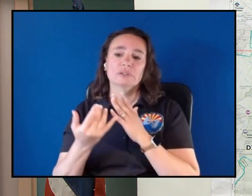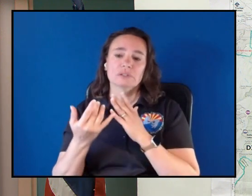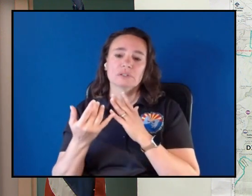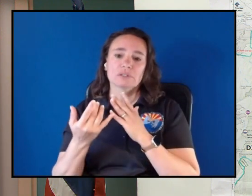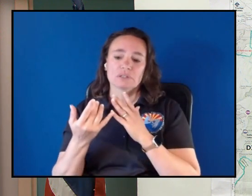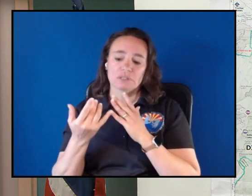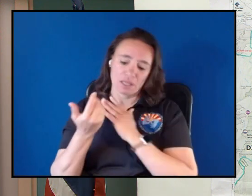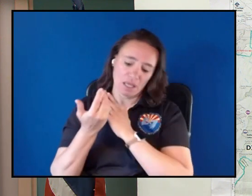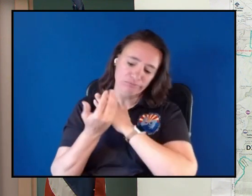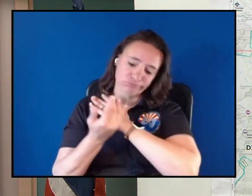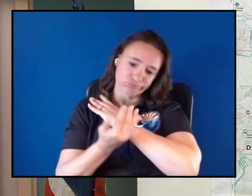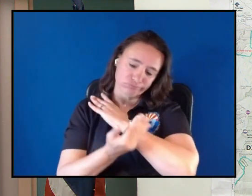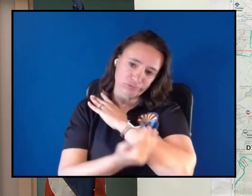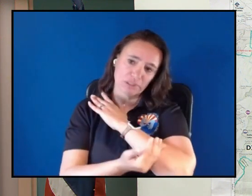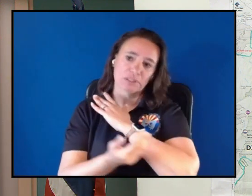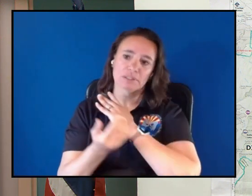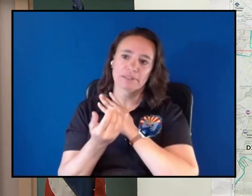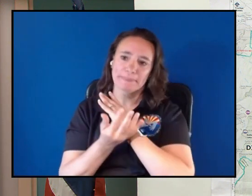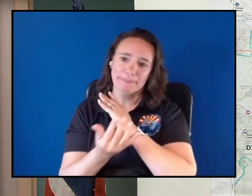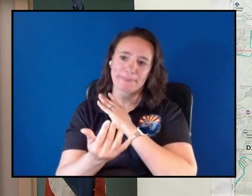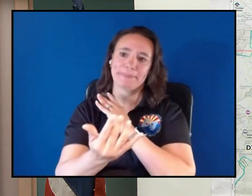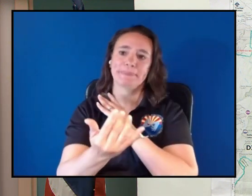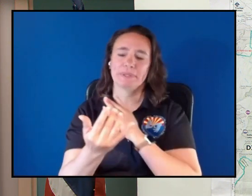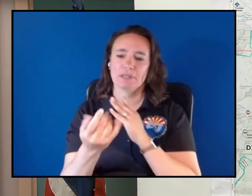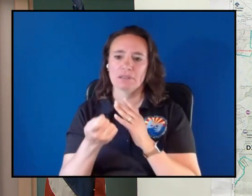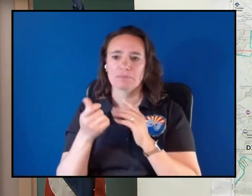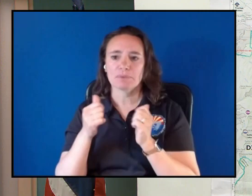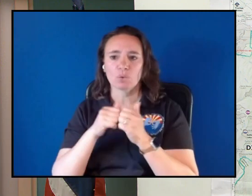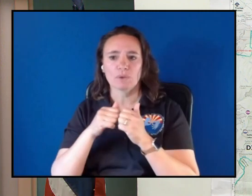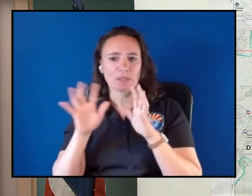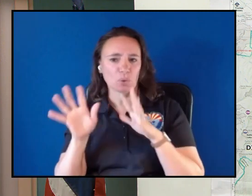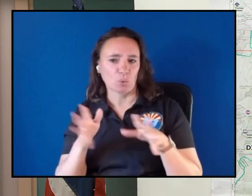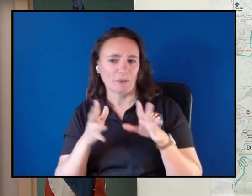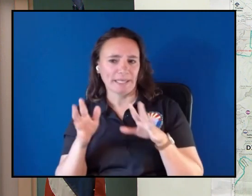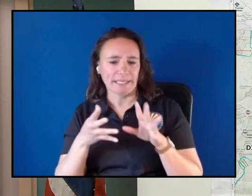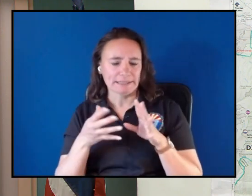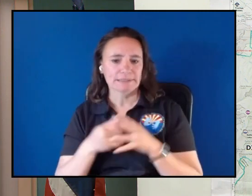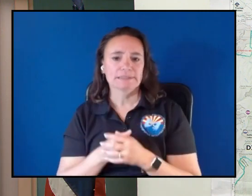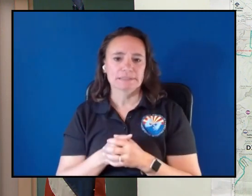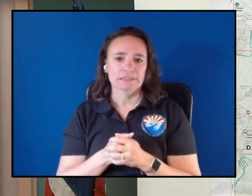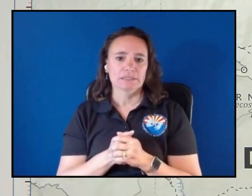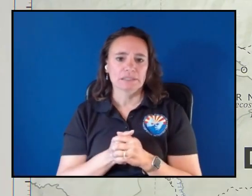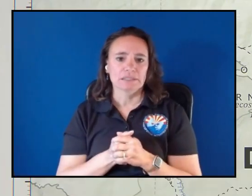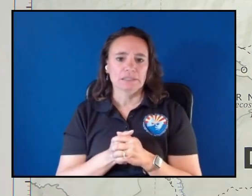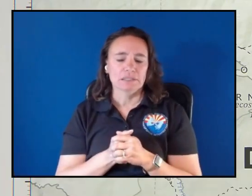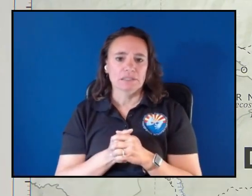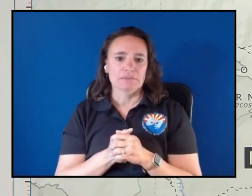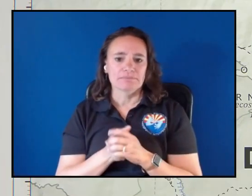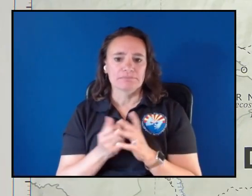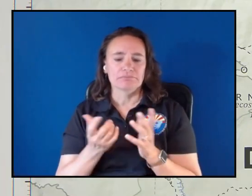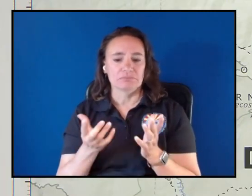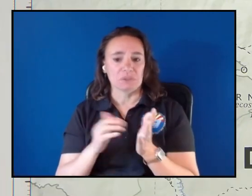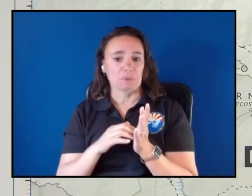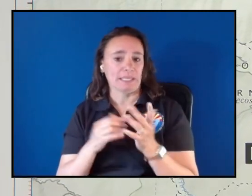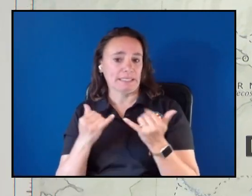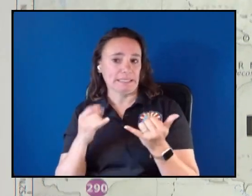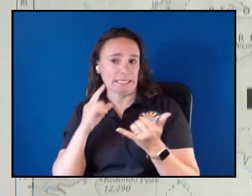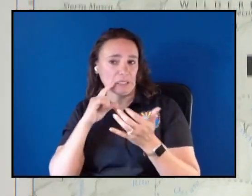flank running with the wind gets on it and with the slope. So, again today, you'll see some increased, you could see some